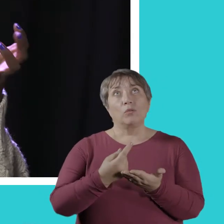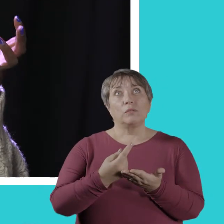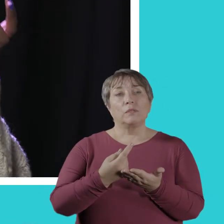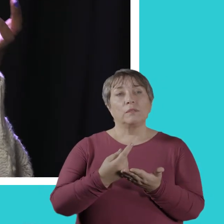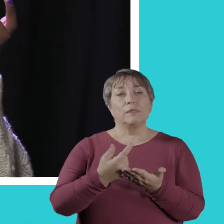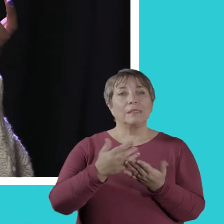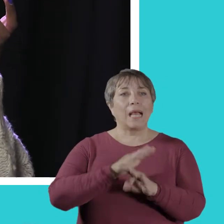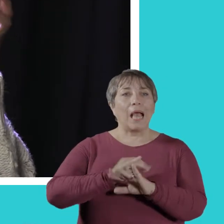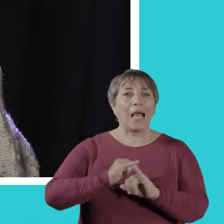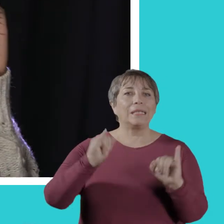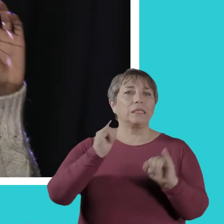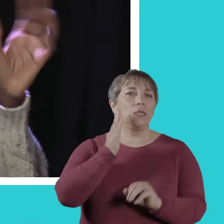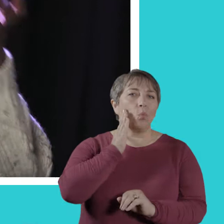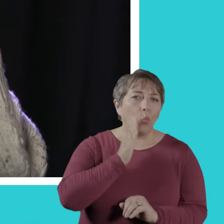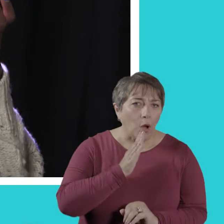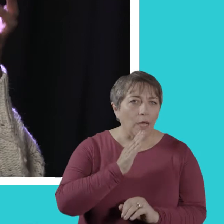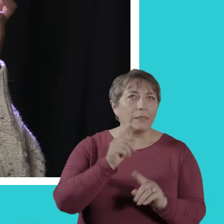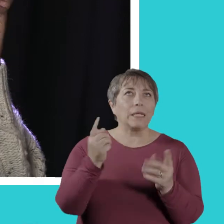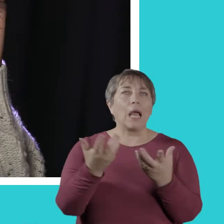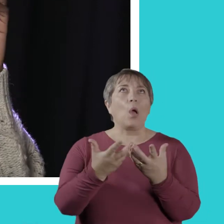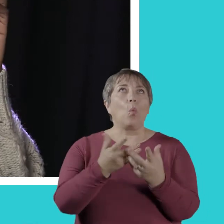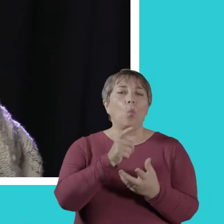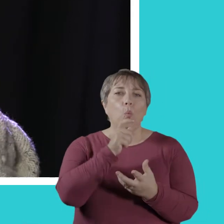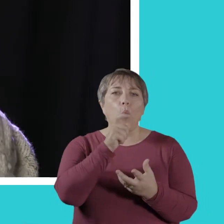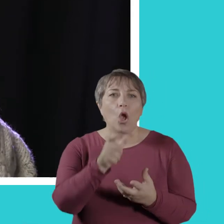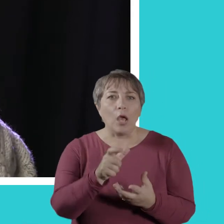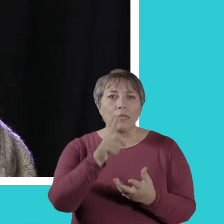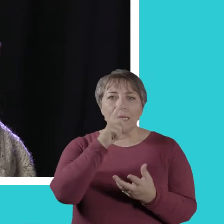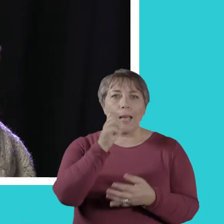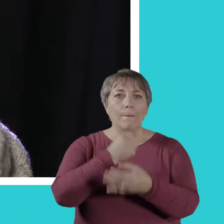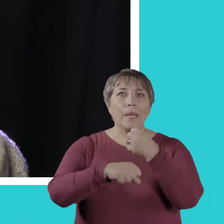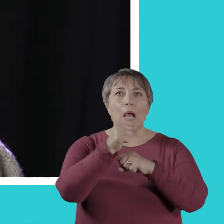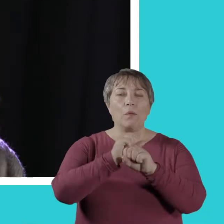words can very quickly kind of take hold and become widespread. But then nobody really